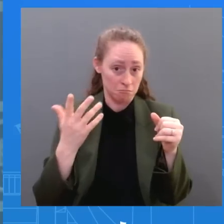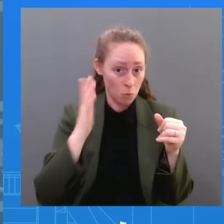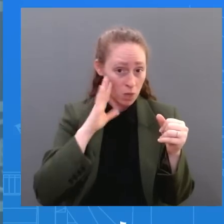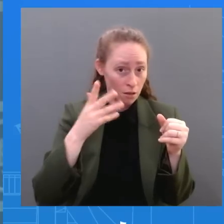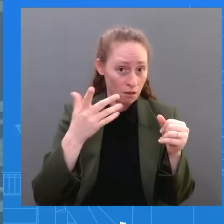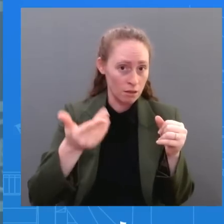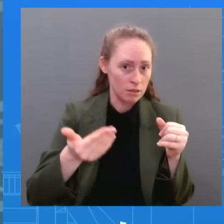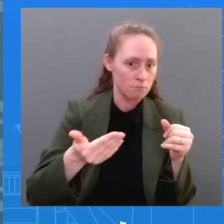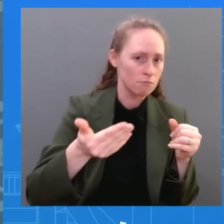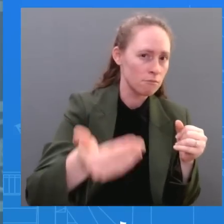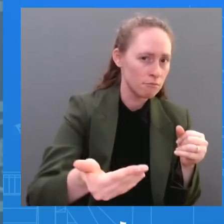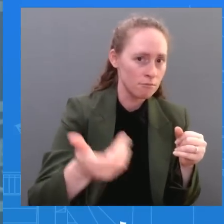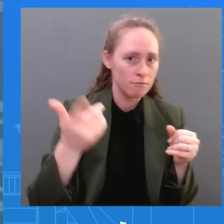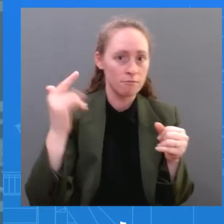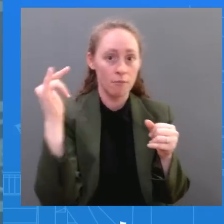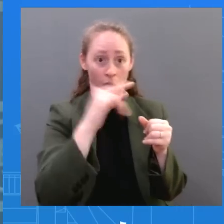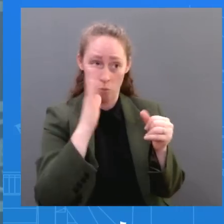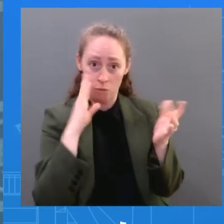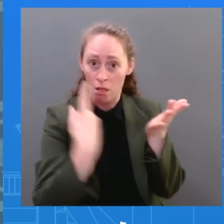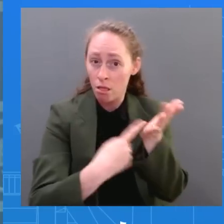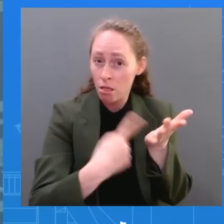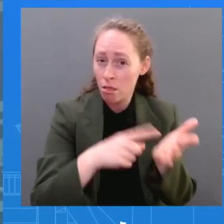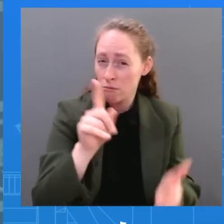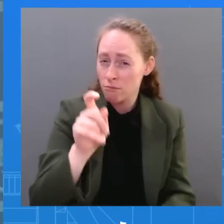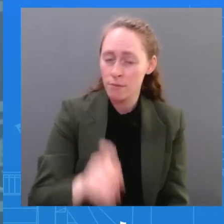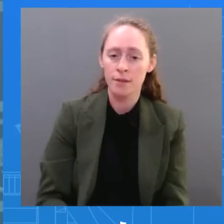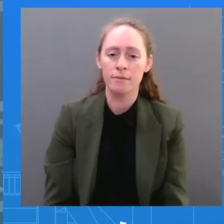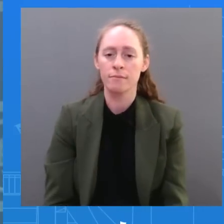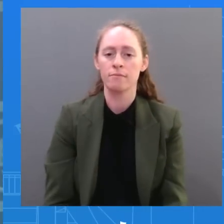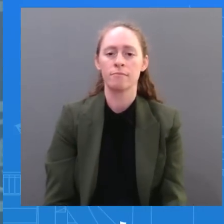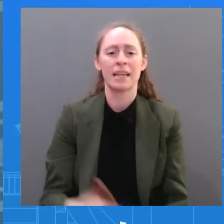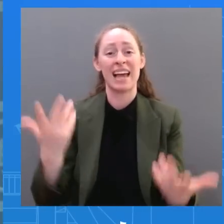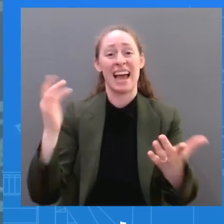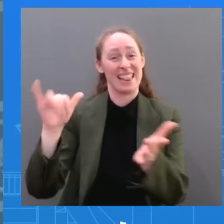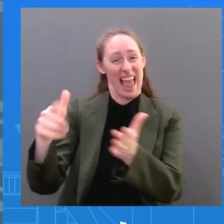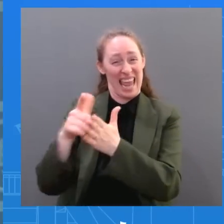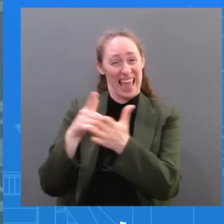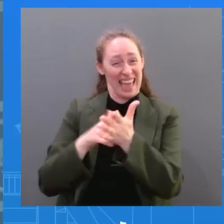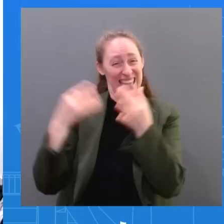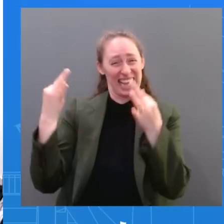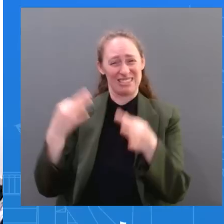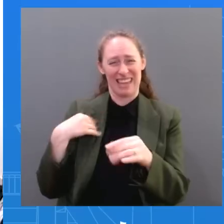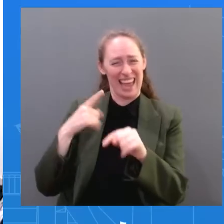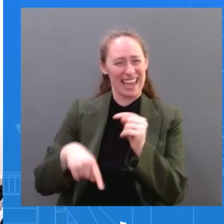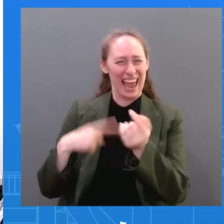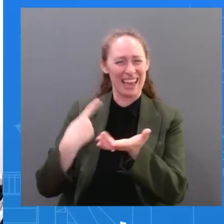so I cannot comment from here on that because it's a legal determination. The Press: Cool. Let's move on to Ukraine then.